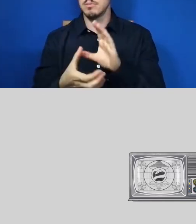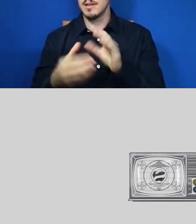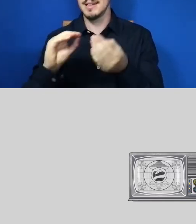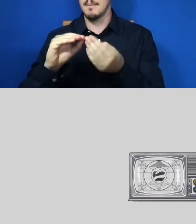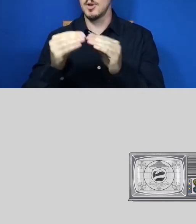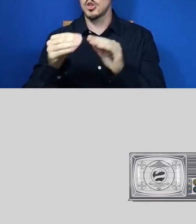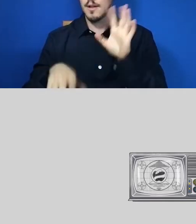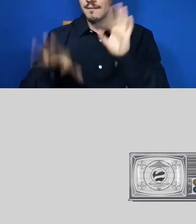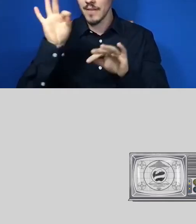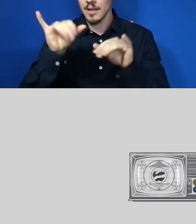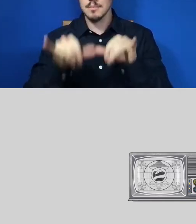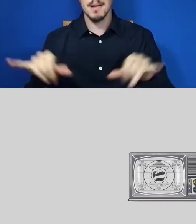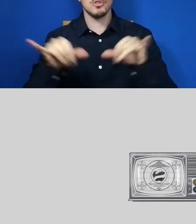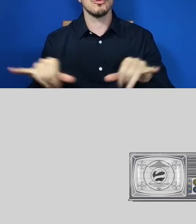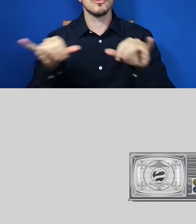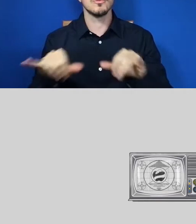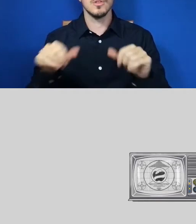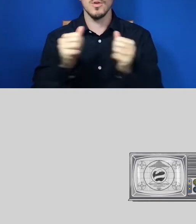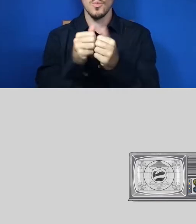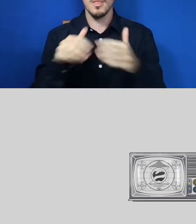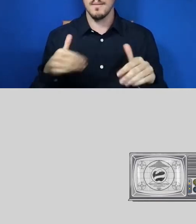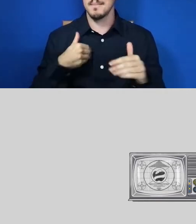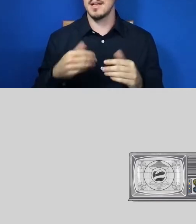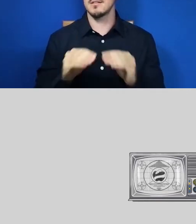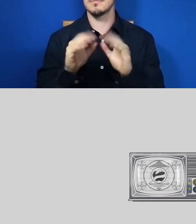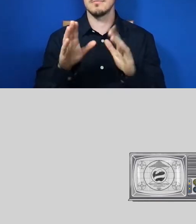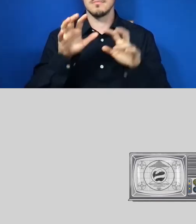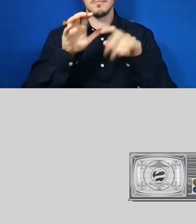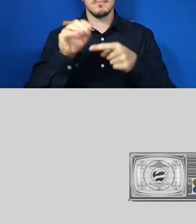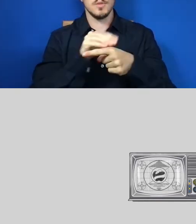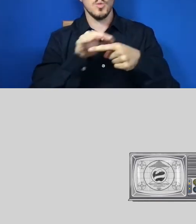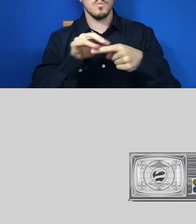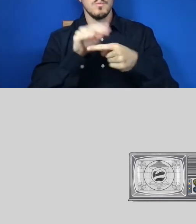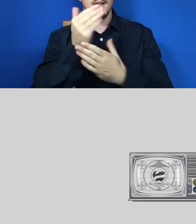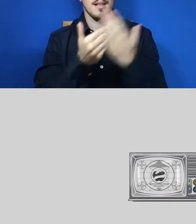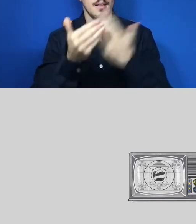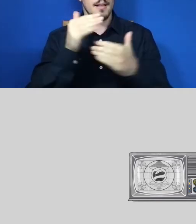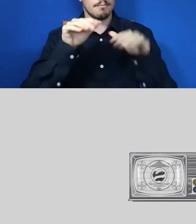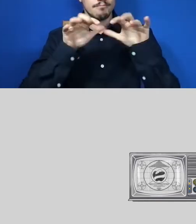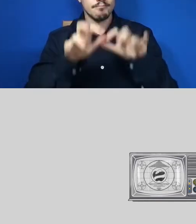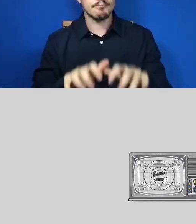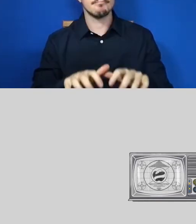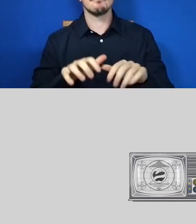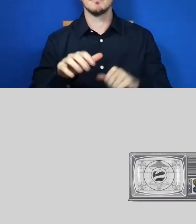and finds patterns in those numbers without being explicitly programed. Machine learning